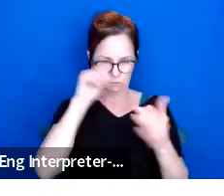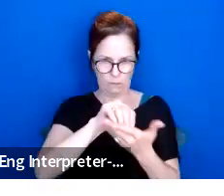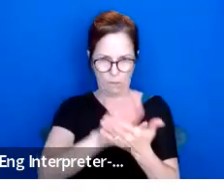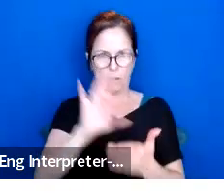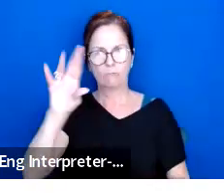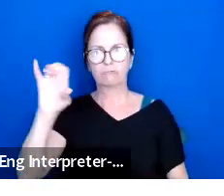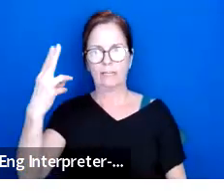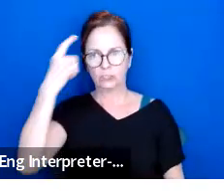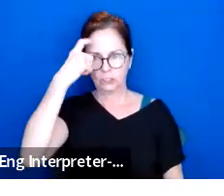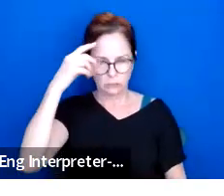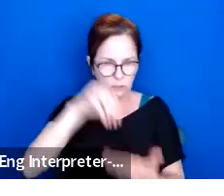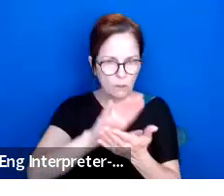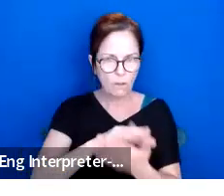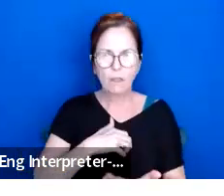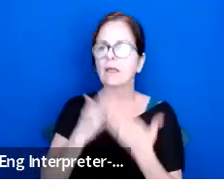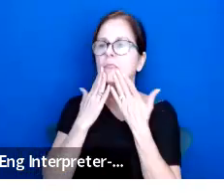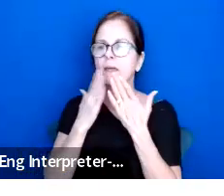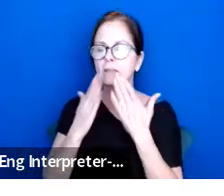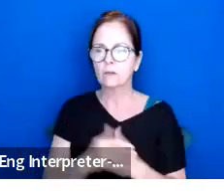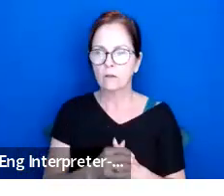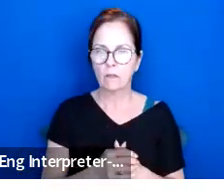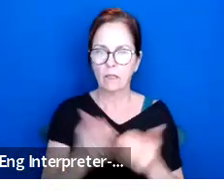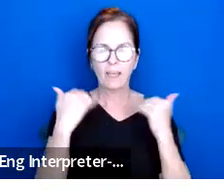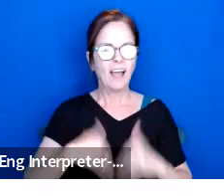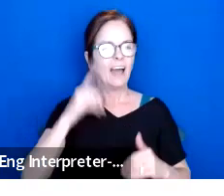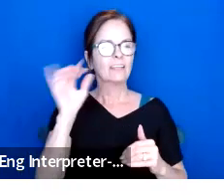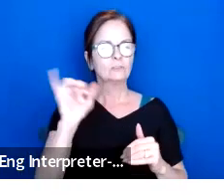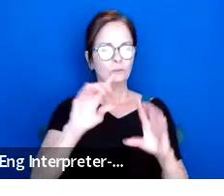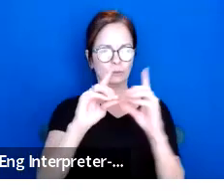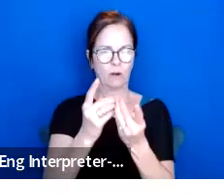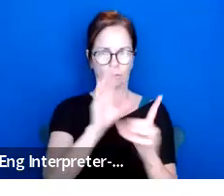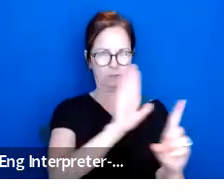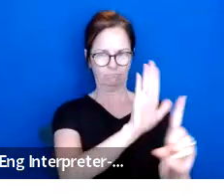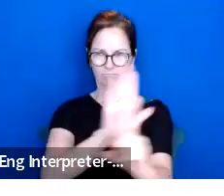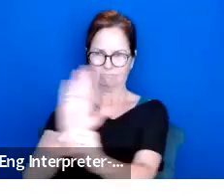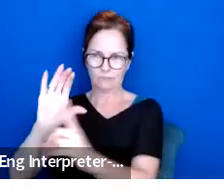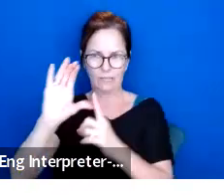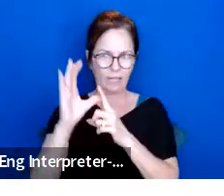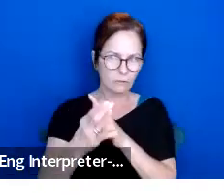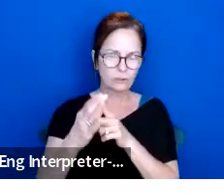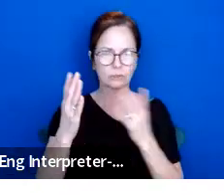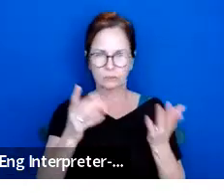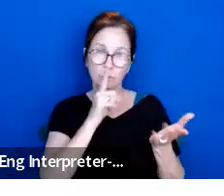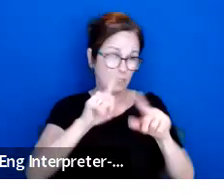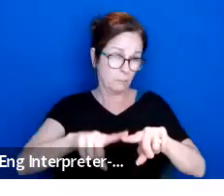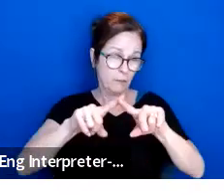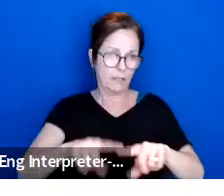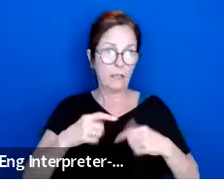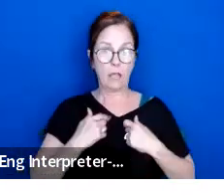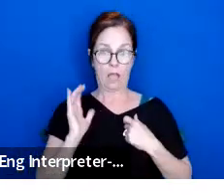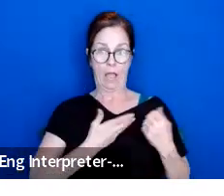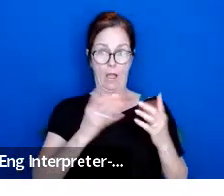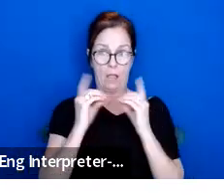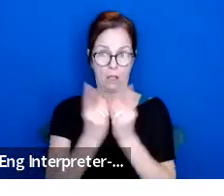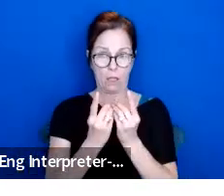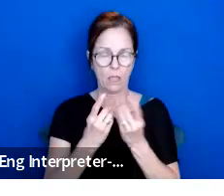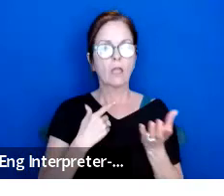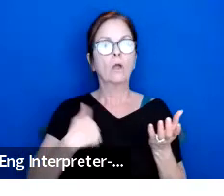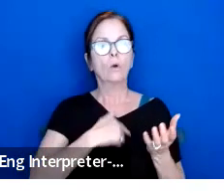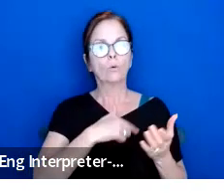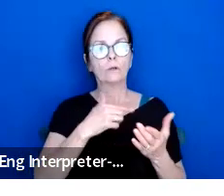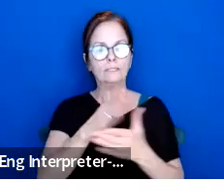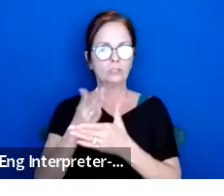Yeah, I think it often depends on the culture of the department, etc. So. I know the least in my department, we share our observation, our quick observations is what we call it.